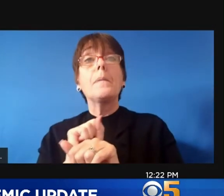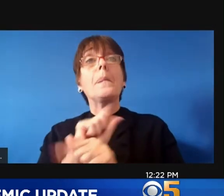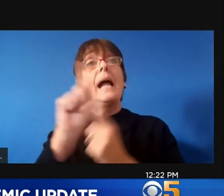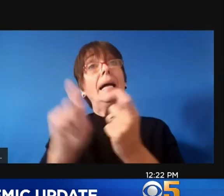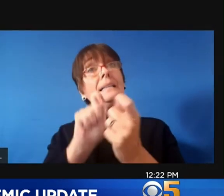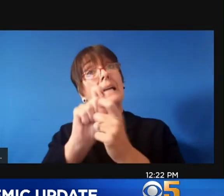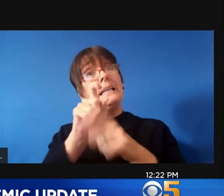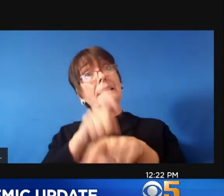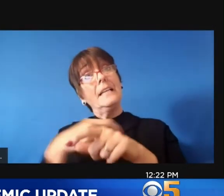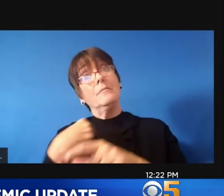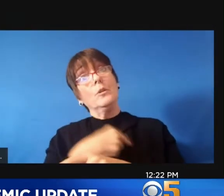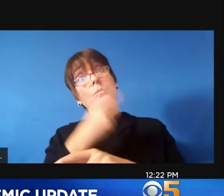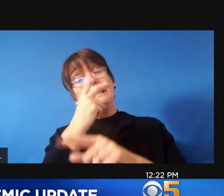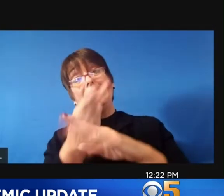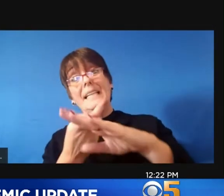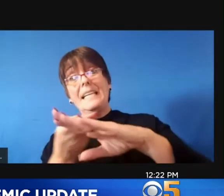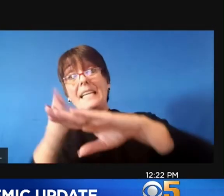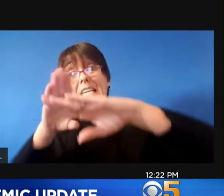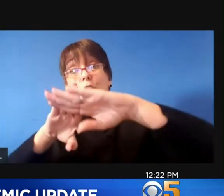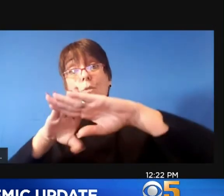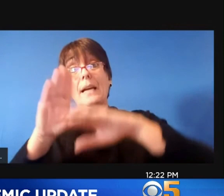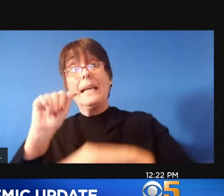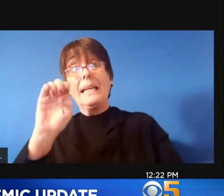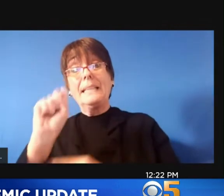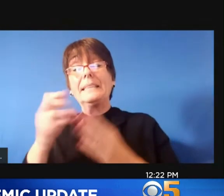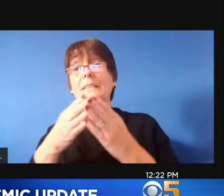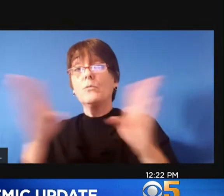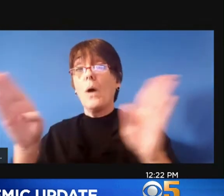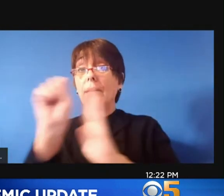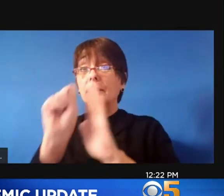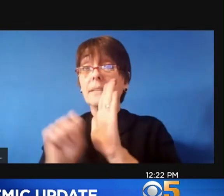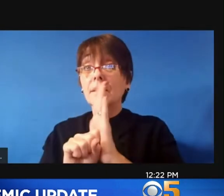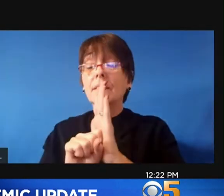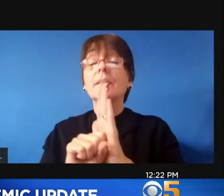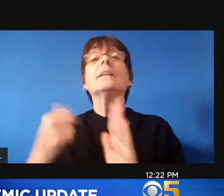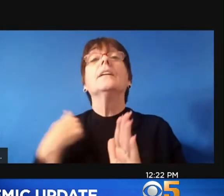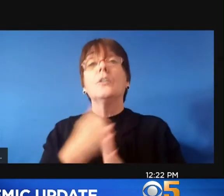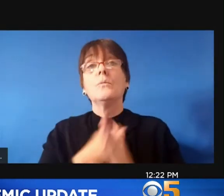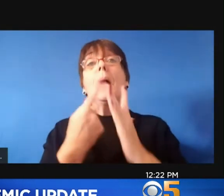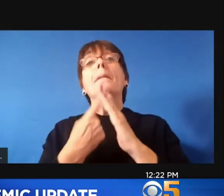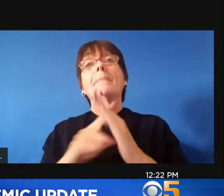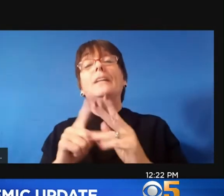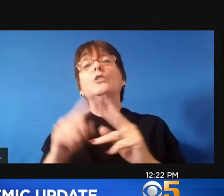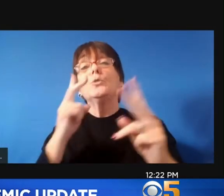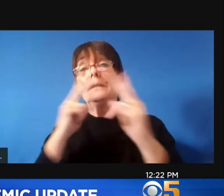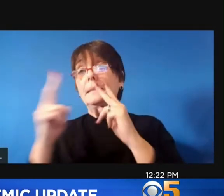YESTERDAY, WE FEEL THAT THE BLUEPRINT IS WORKING. AND SECOND AT THE TIME WE ARE